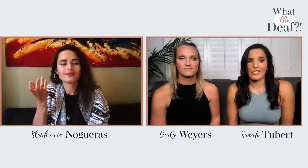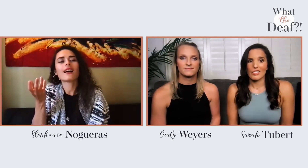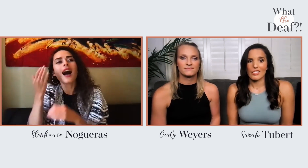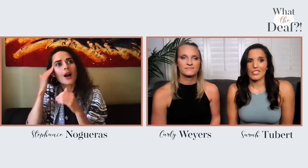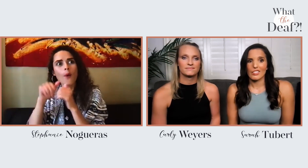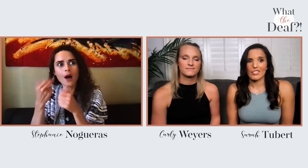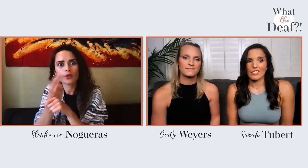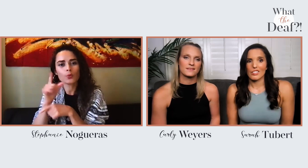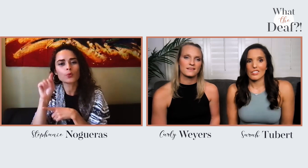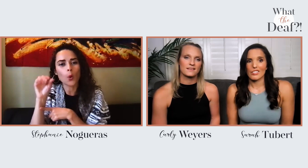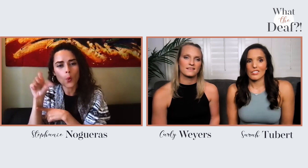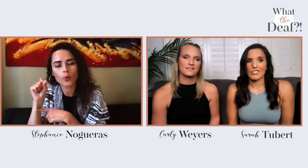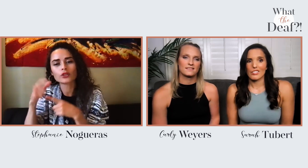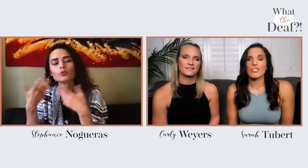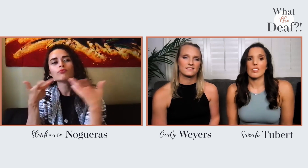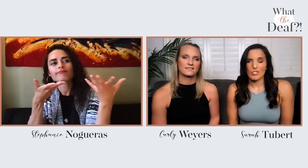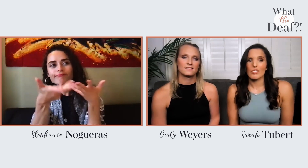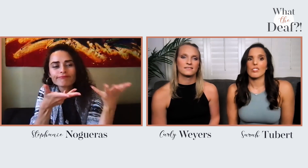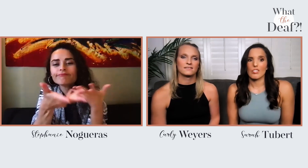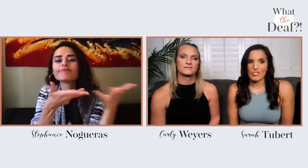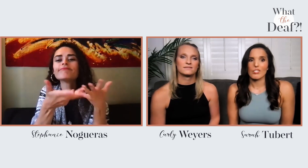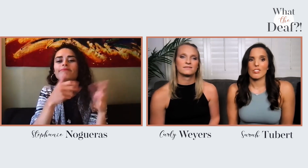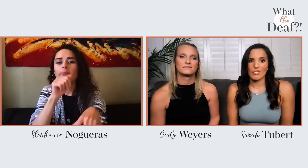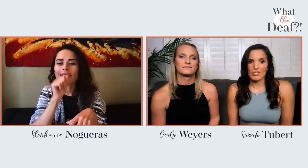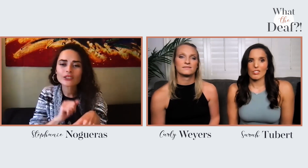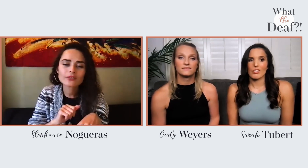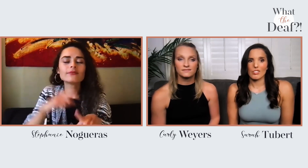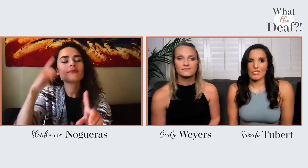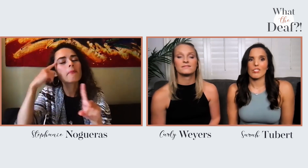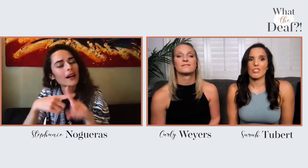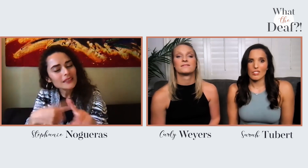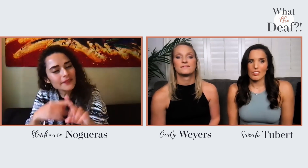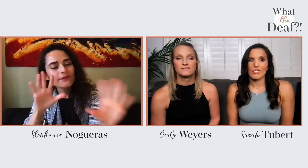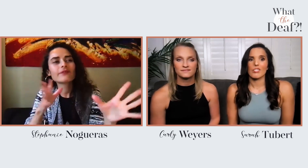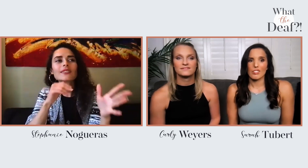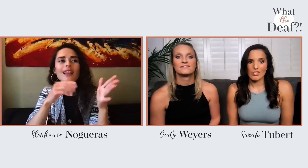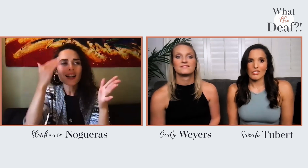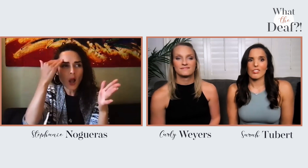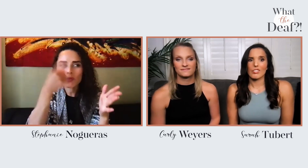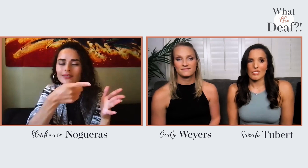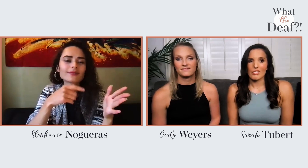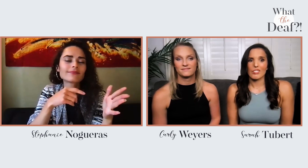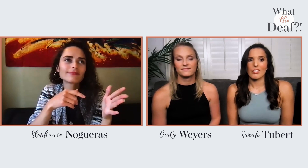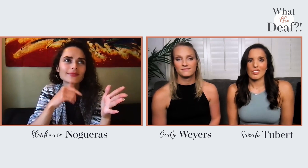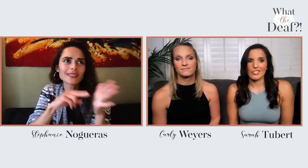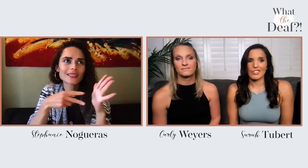I've been able to use that as a tool in my conversations. You know, being patient and positive and understanding that,